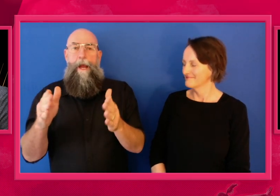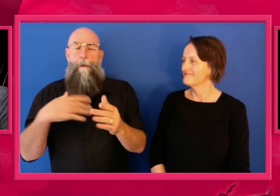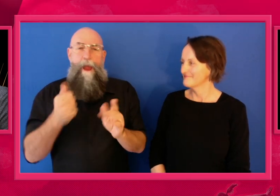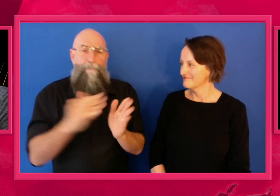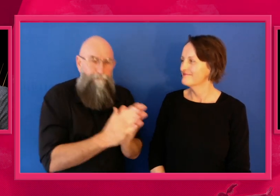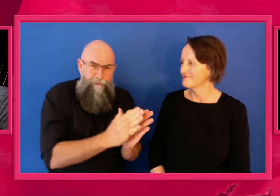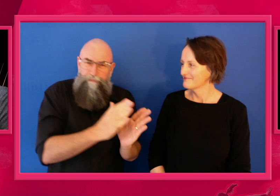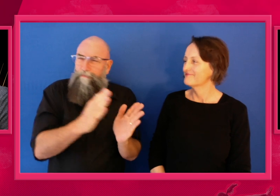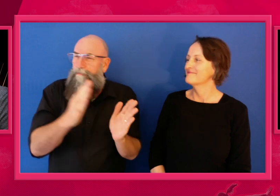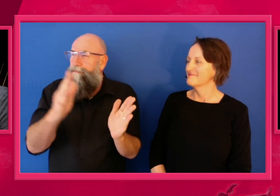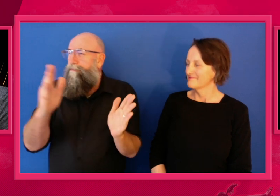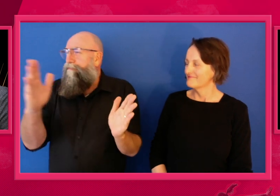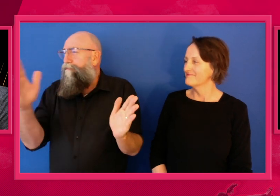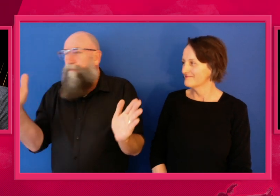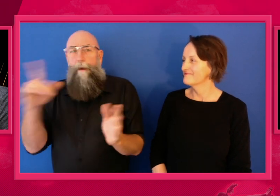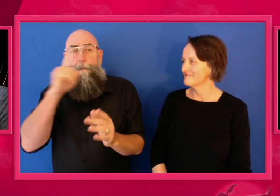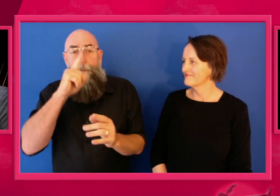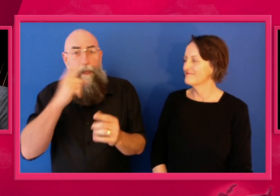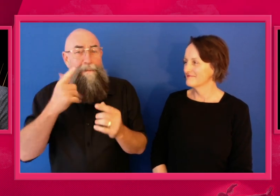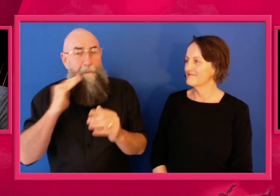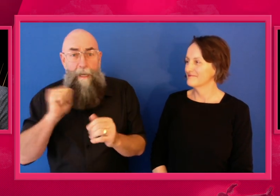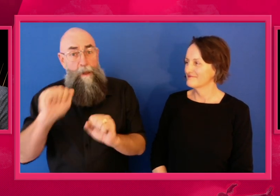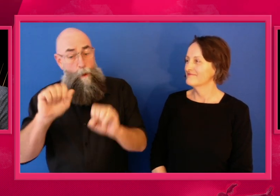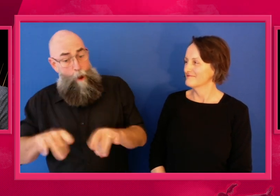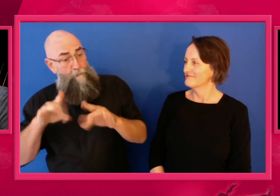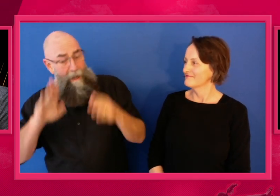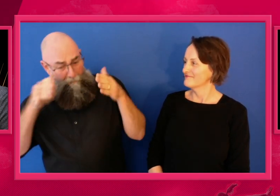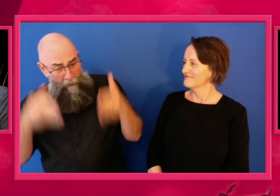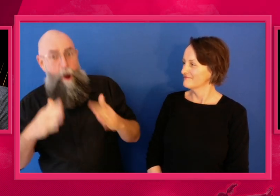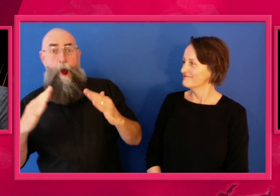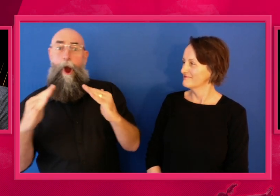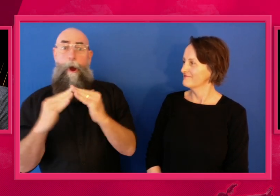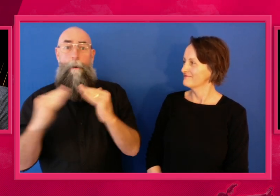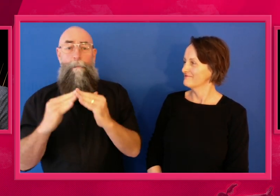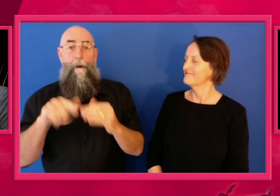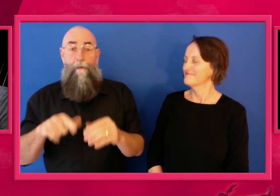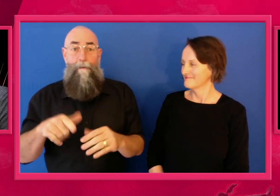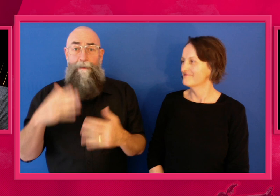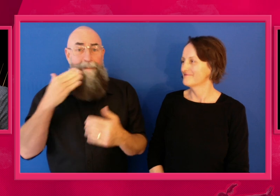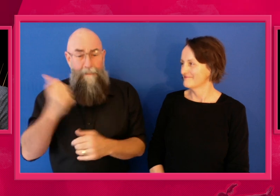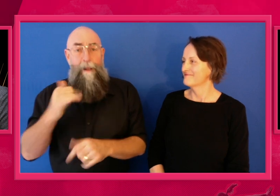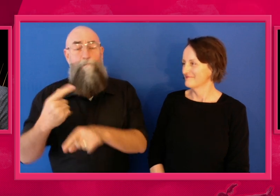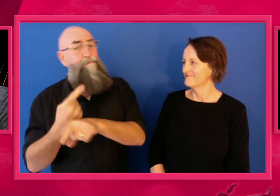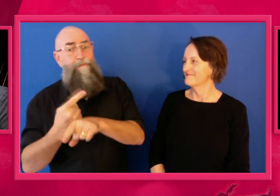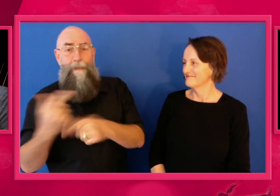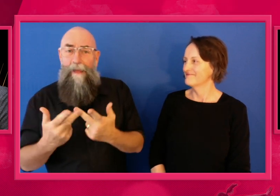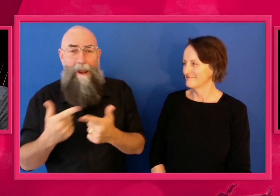of people that call Australia home and want to represent it abroad. It, it was a fantastic moment.